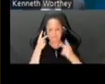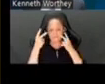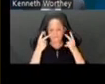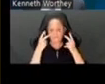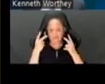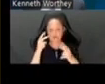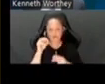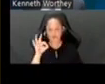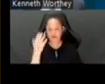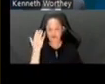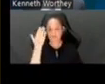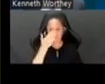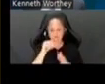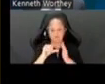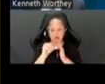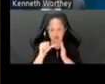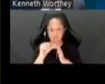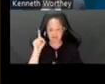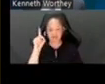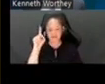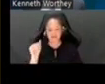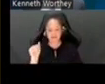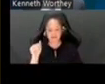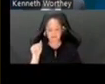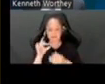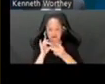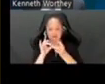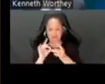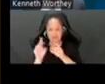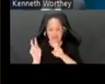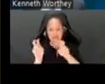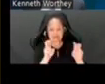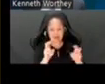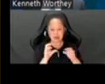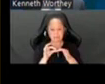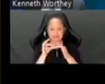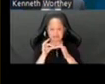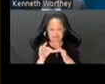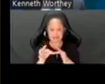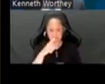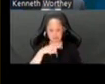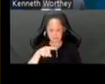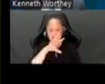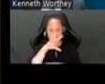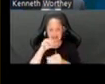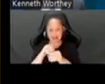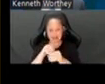front page of the disability-related topics guide that we included with our Money Smart